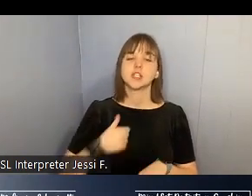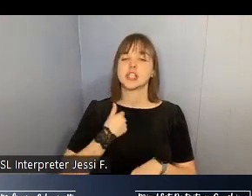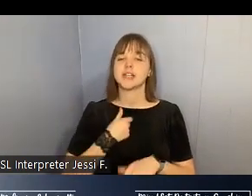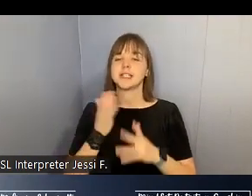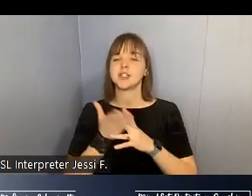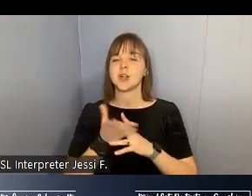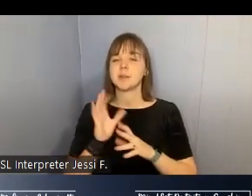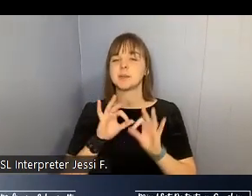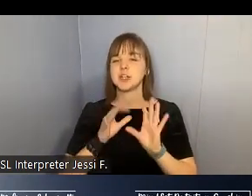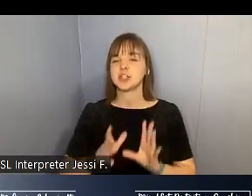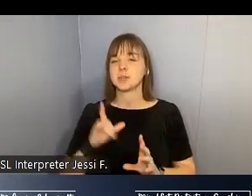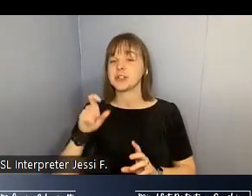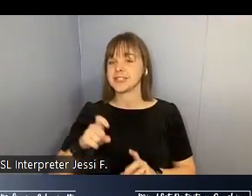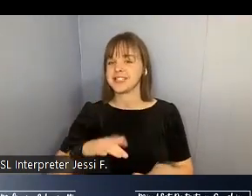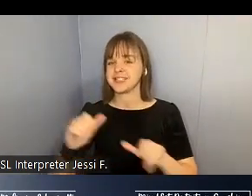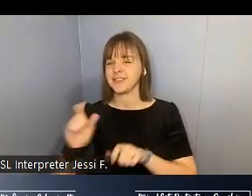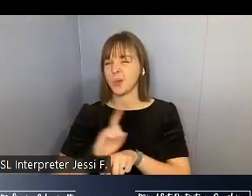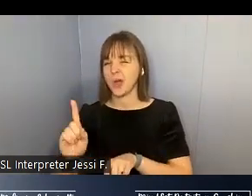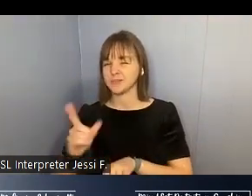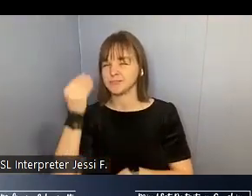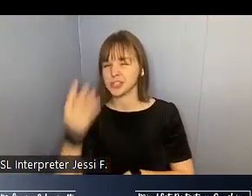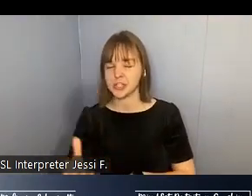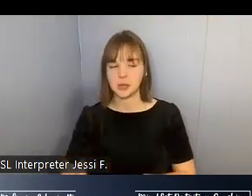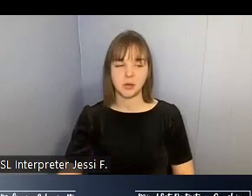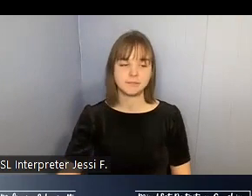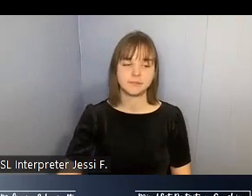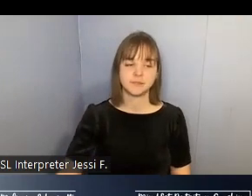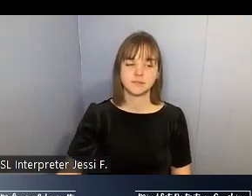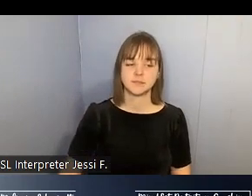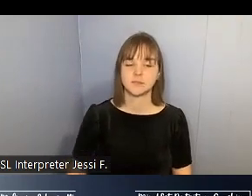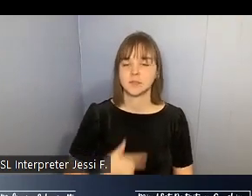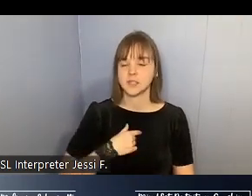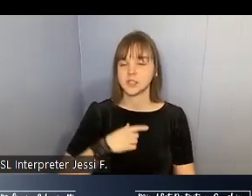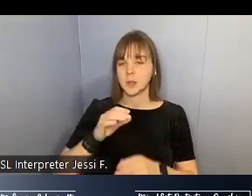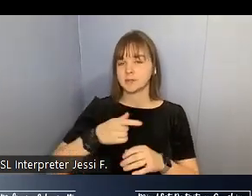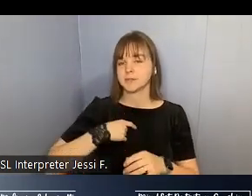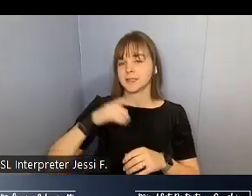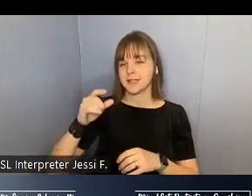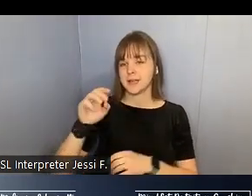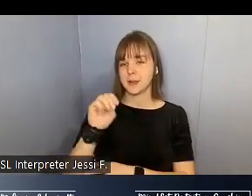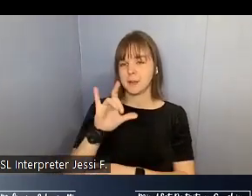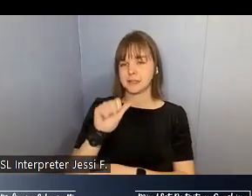Sorry to interrupt, but your interpreter does need to leave at 1:00, just so you know. OK, thank you. Thanks, Jessi.